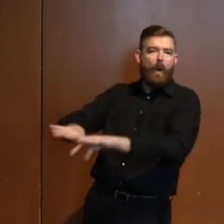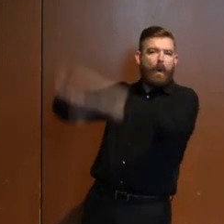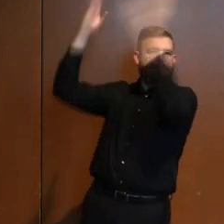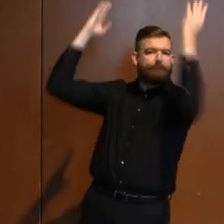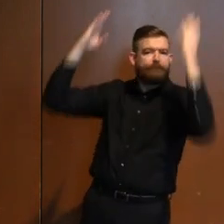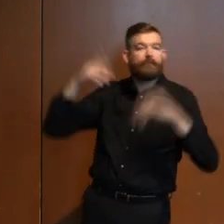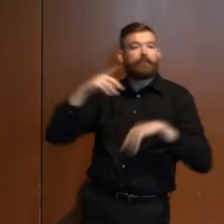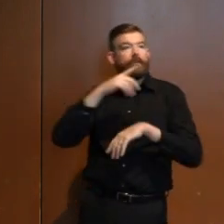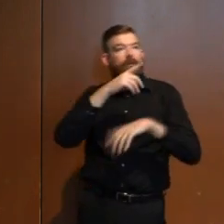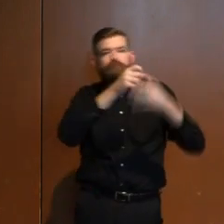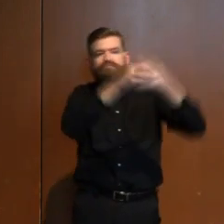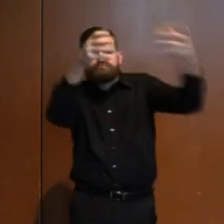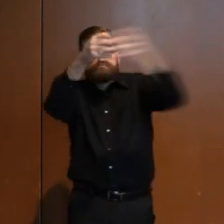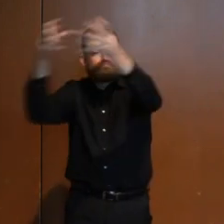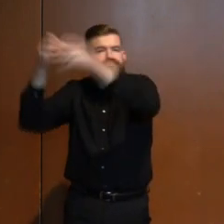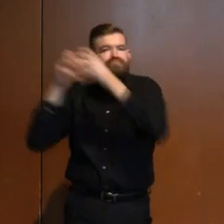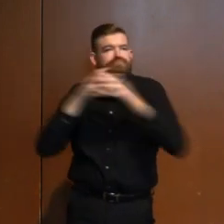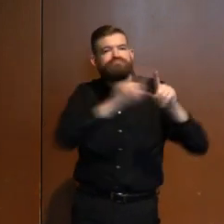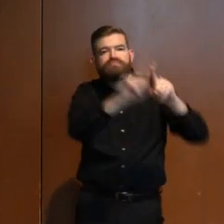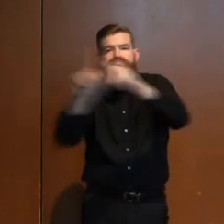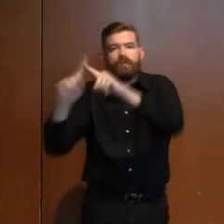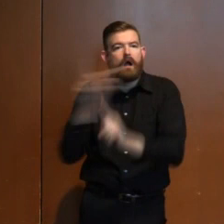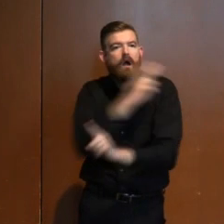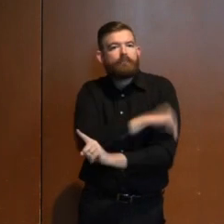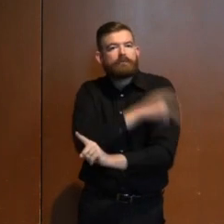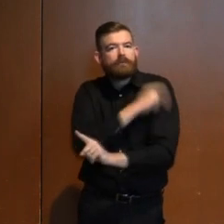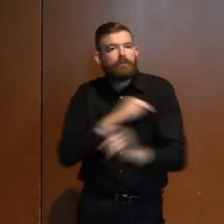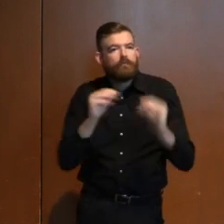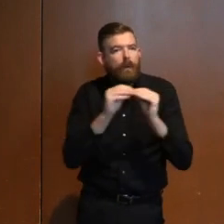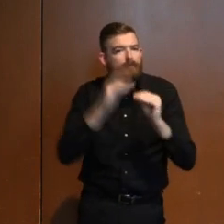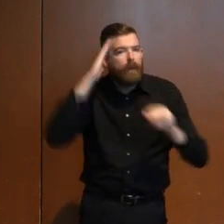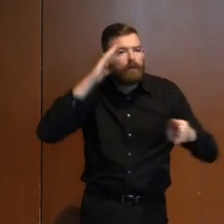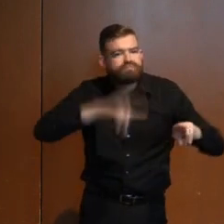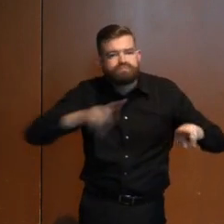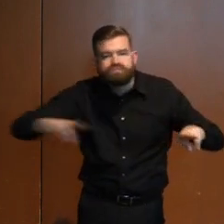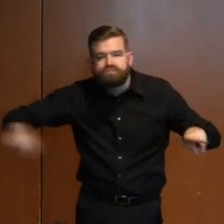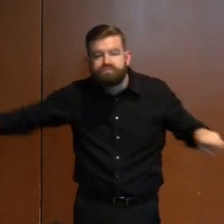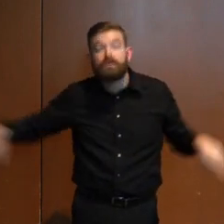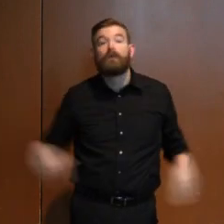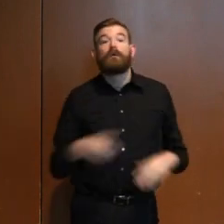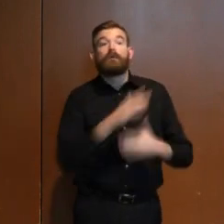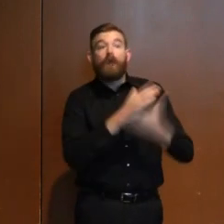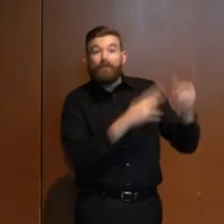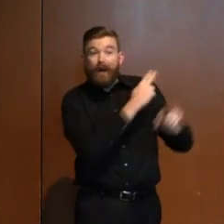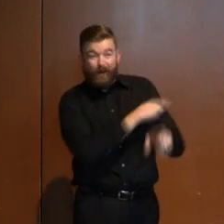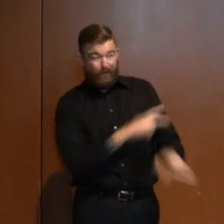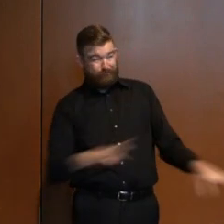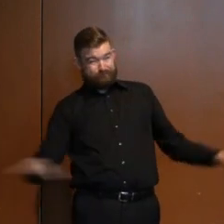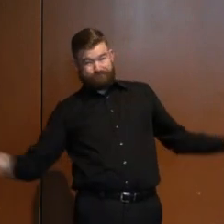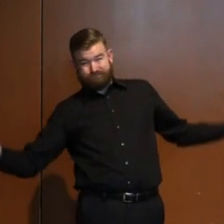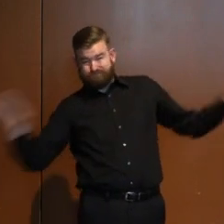SYSTEMS TO BUILD OUT CAPACITY WITHOUT THEIR CURRENT FACILITIES.